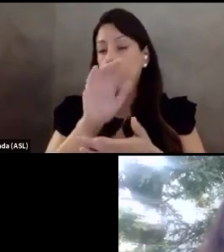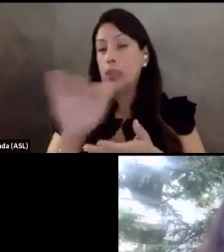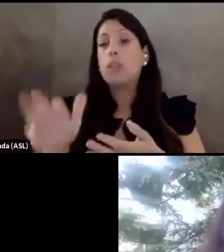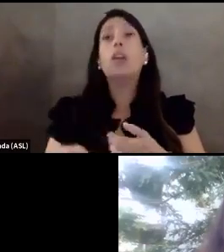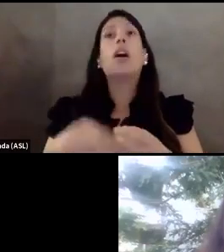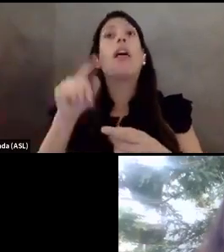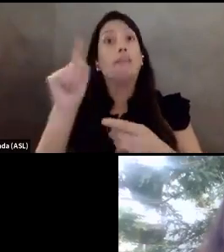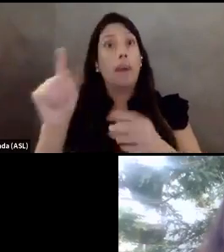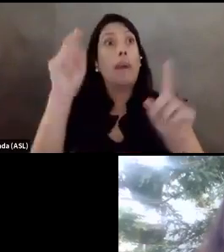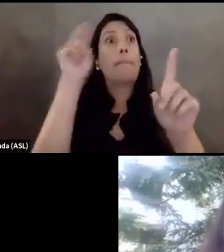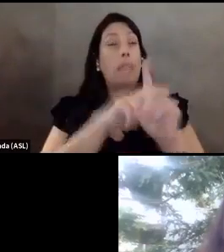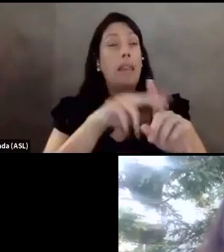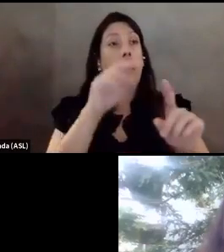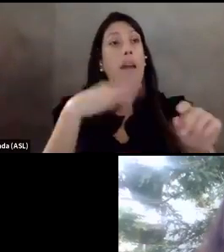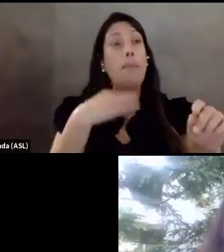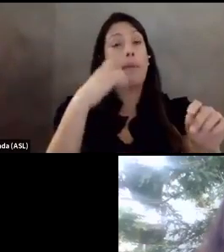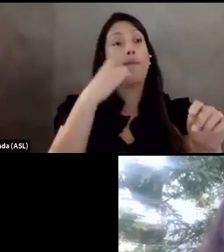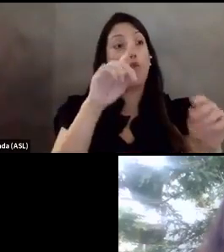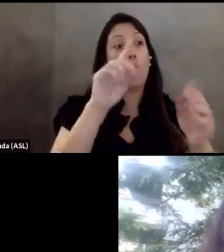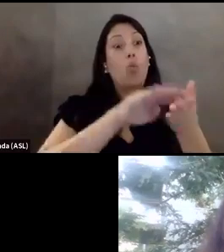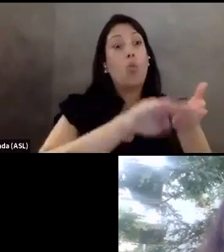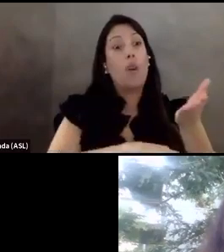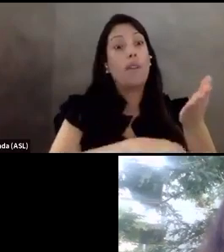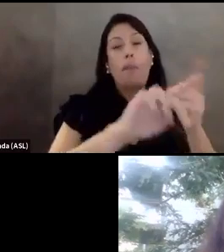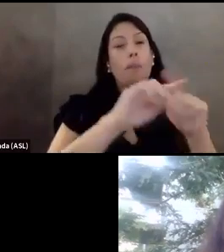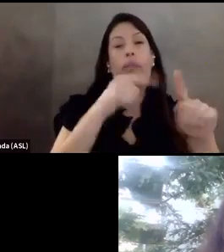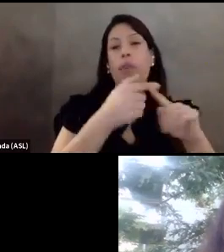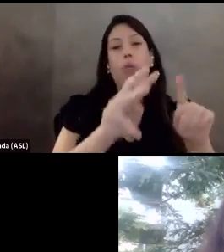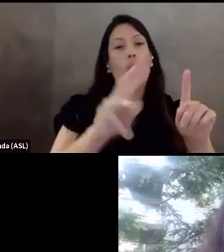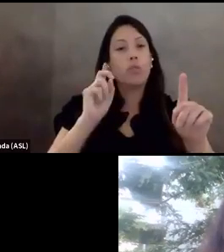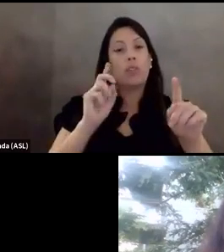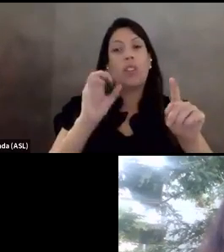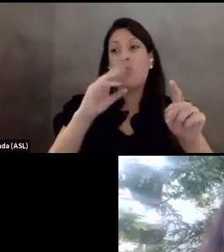So the only applications we currently have are from private schools.